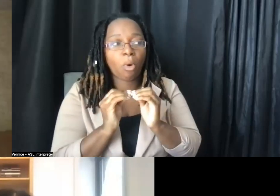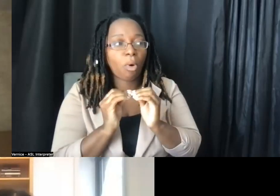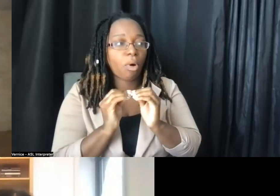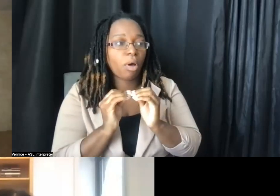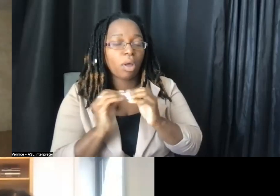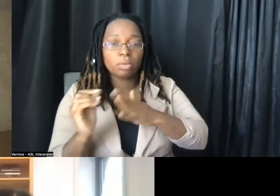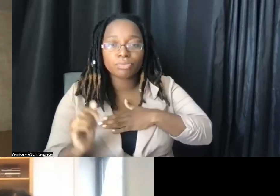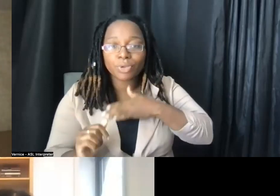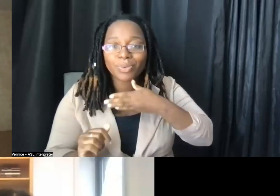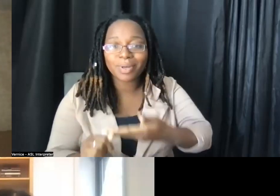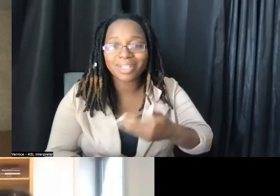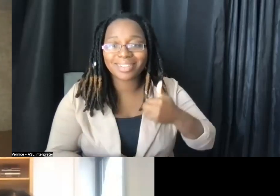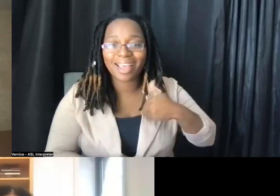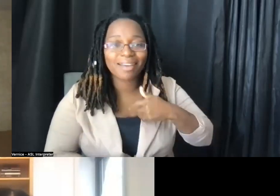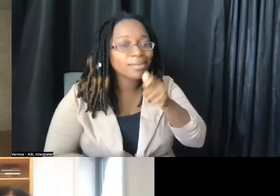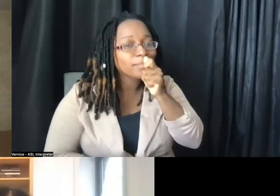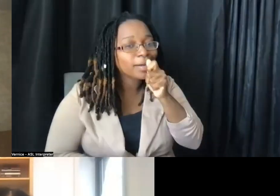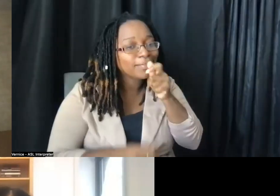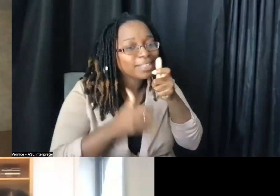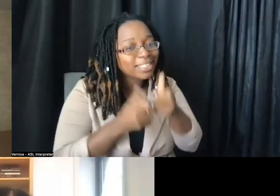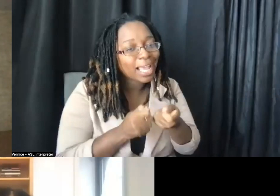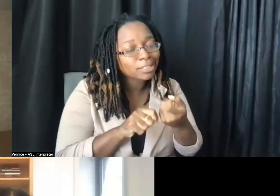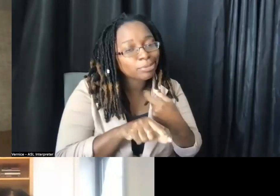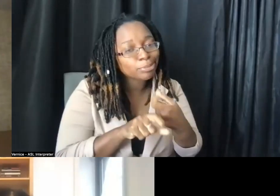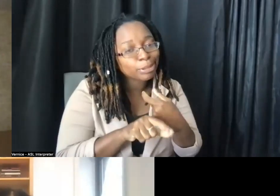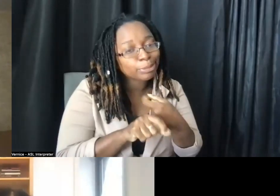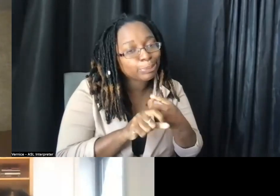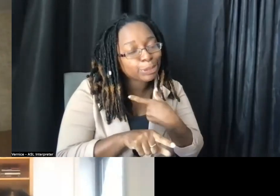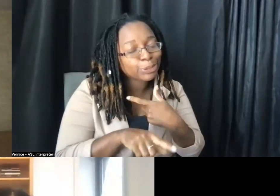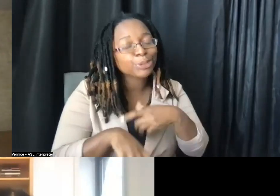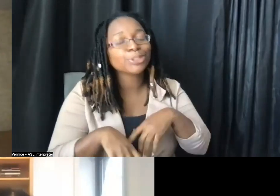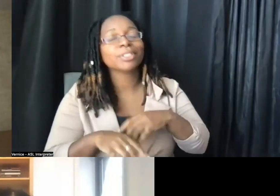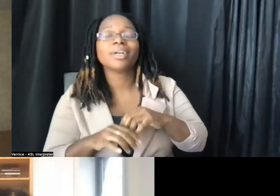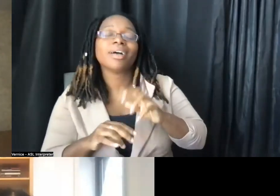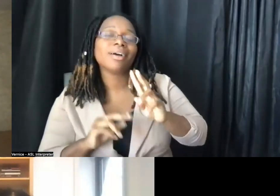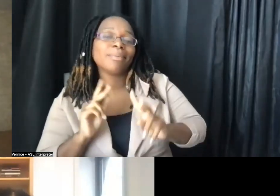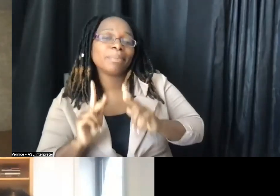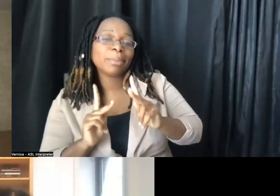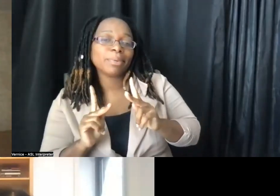people are much more likely to form private text chats. Or, people are actually